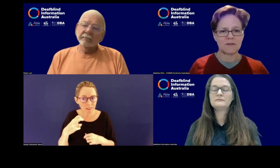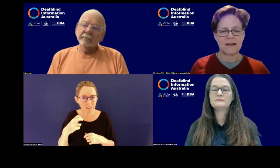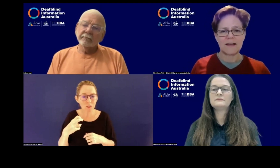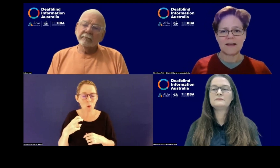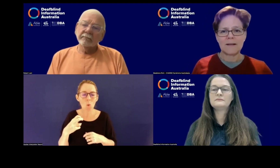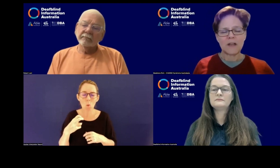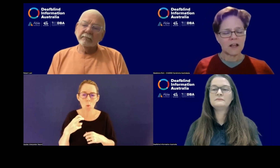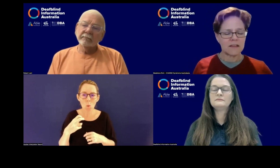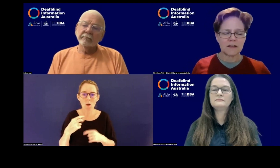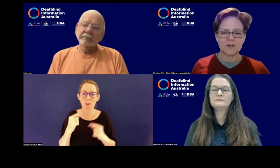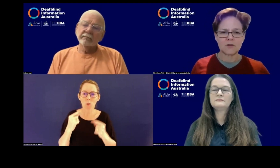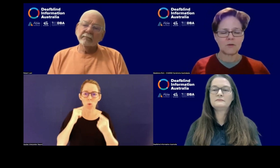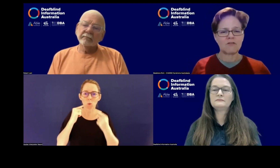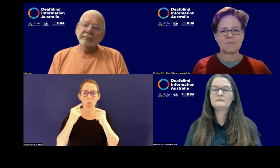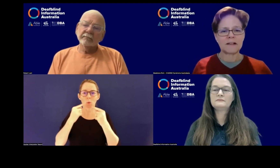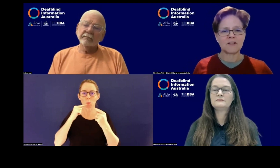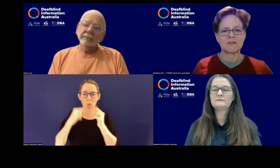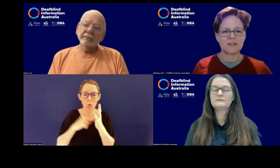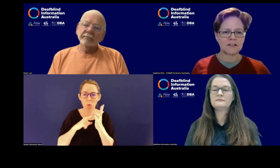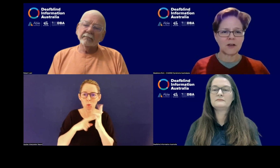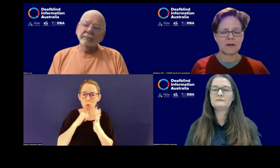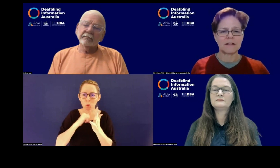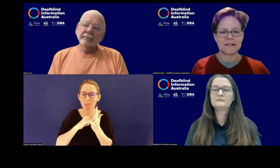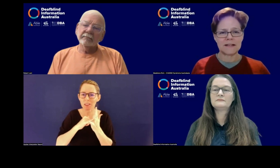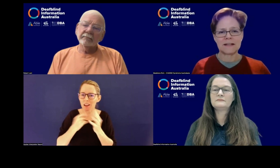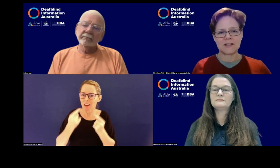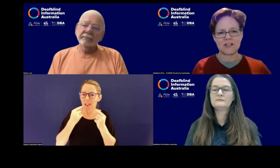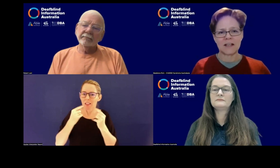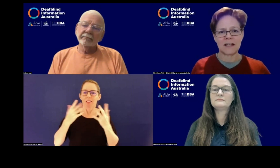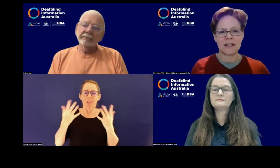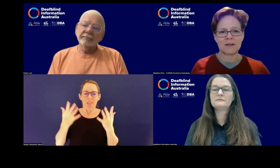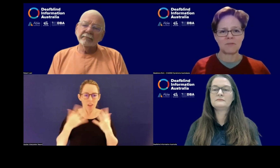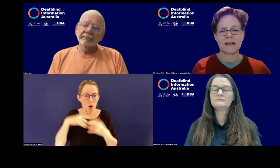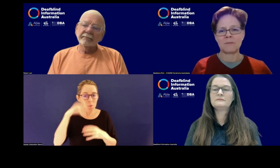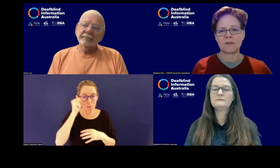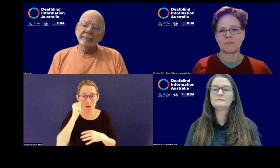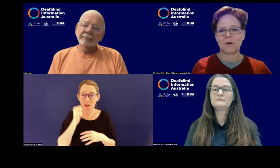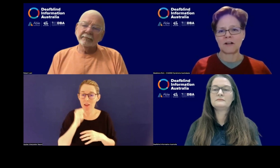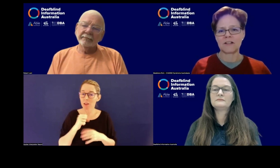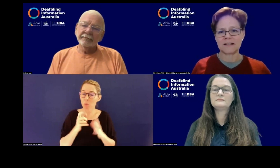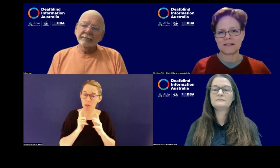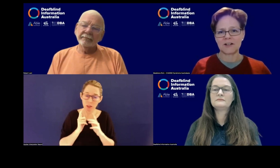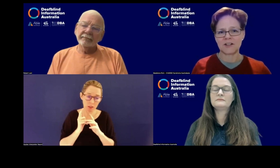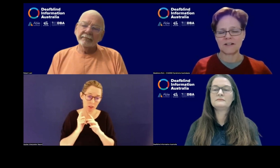I think it took 12 months of going and sitting in the chair and playing with the brush and the suction,